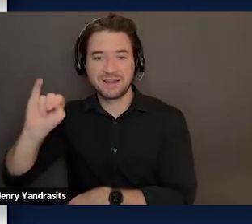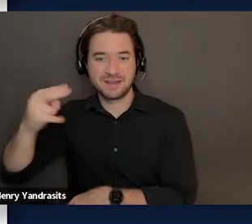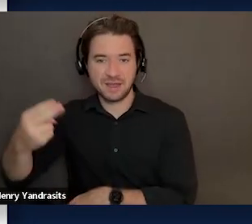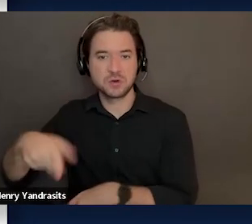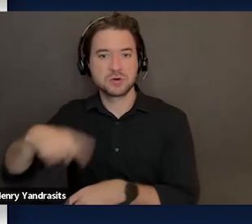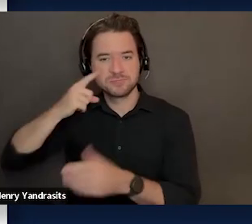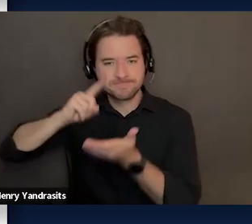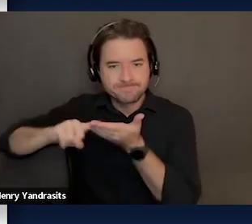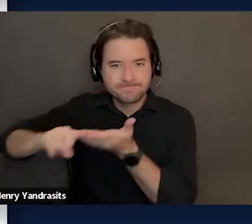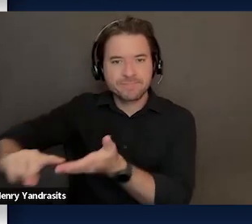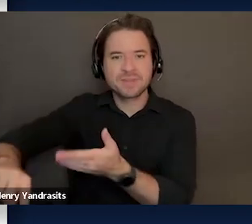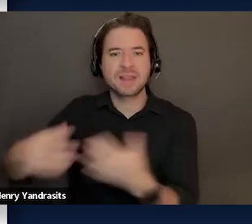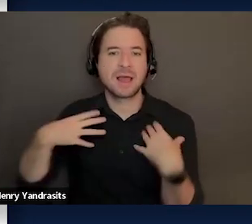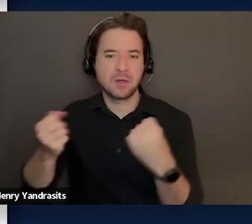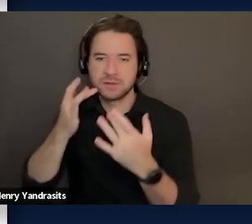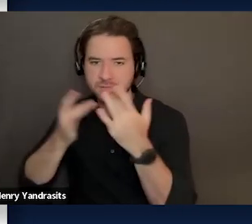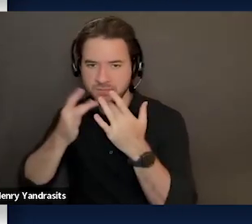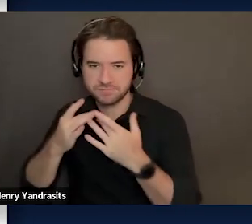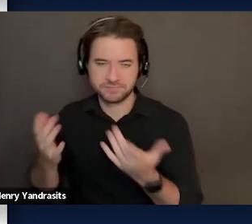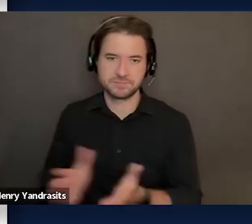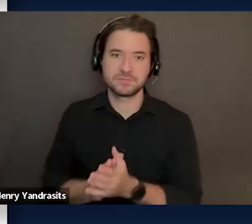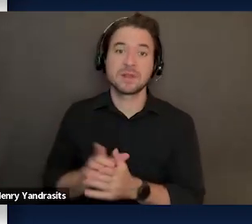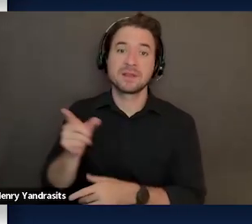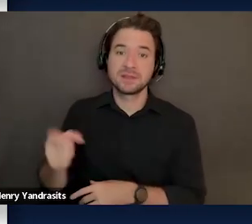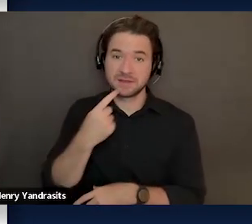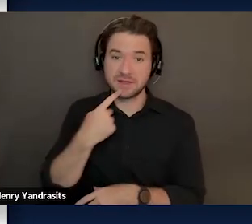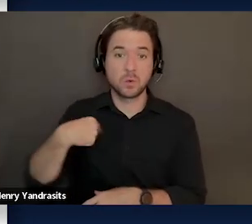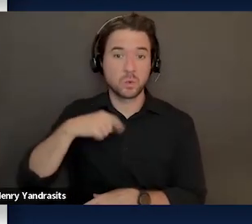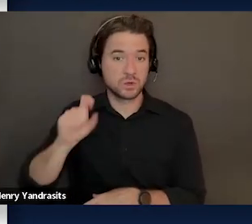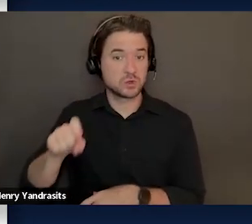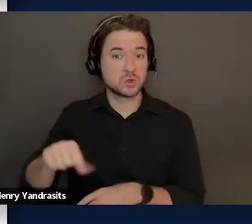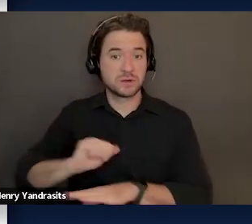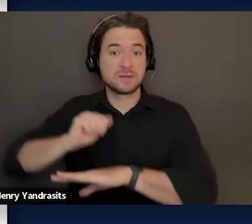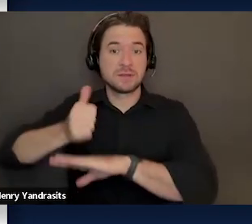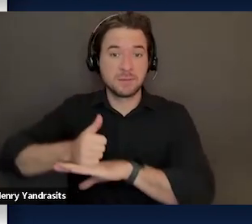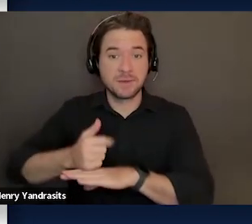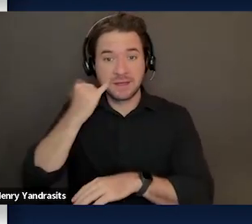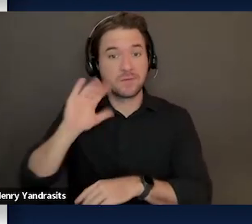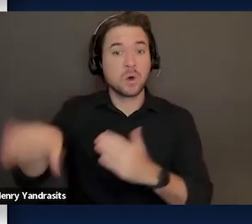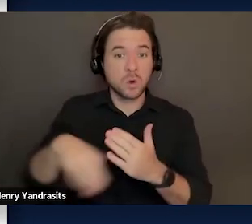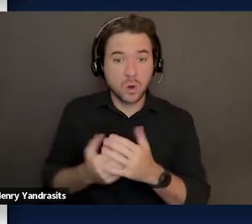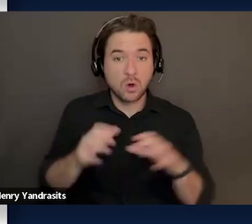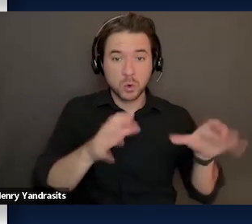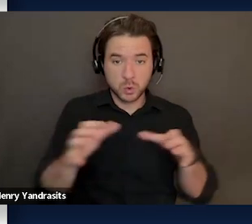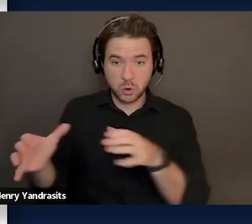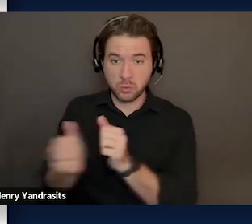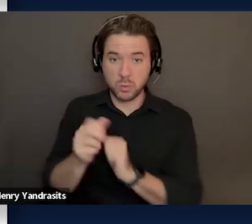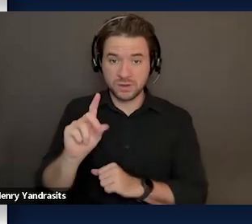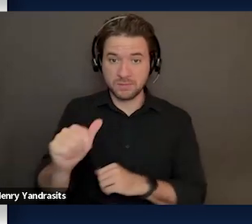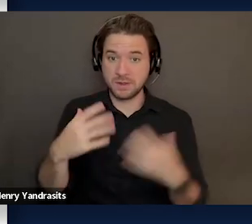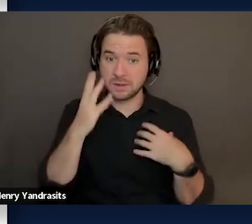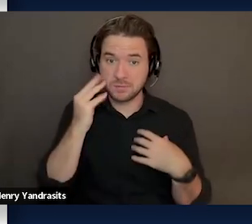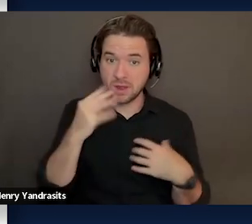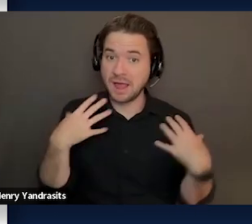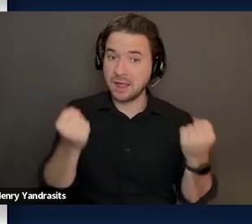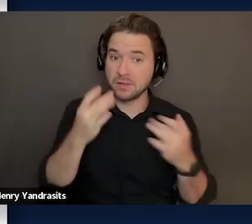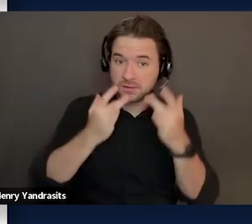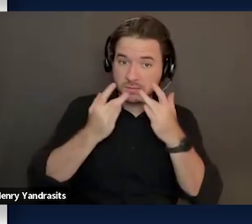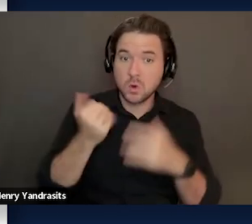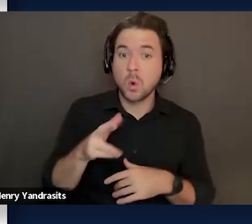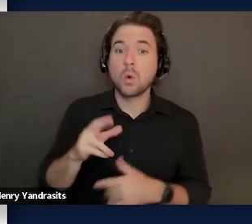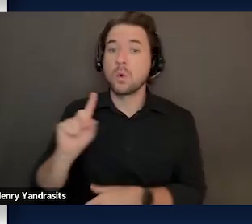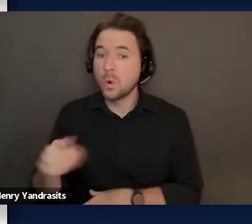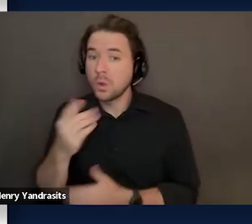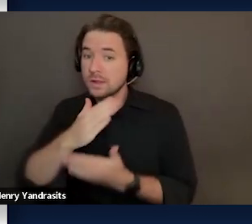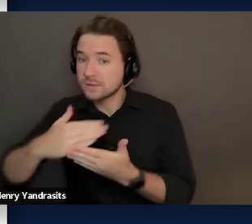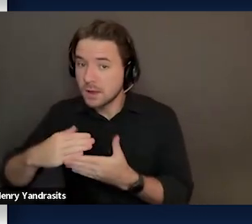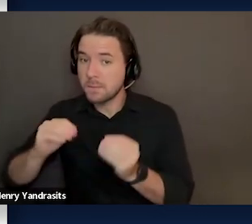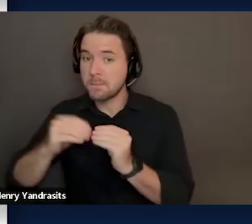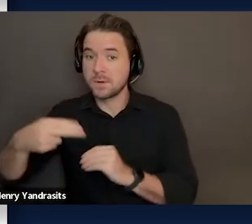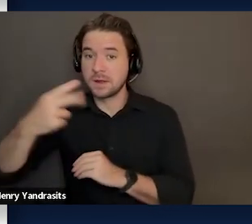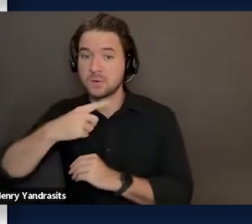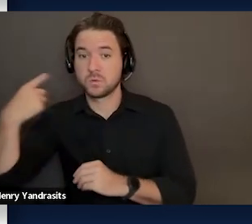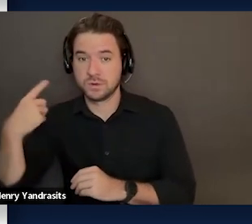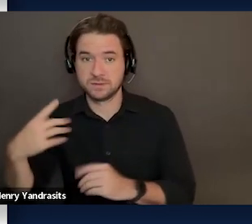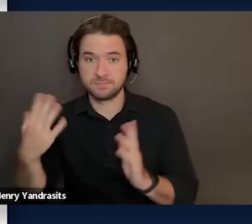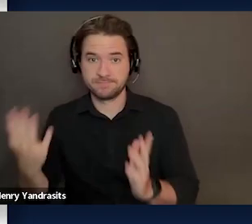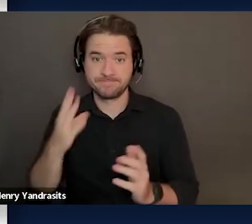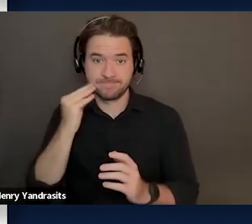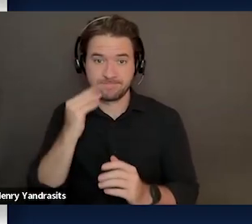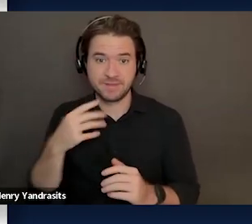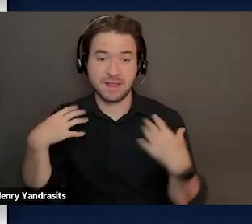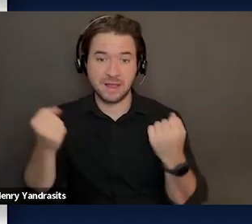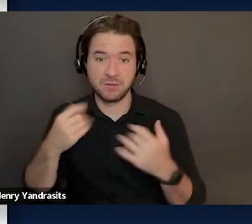Unquote. Um, the workgroup also advocated for the need to, quote, establish whether all populations with disabilities experience health disparities, or whether some populations with disabilities are more at risk of experiencing health disparities.